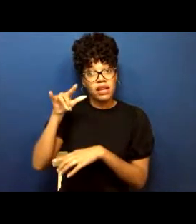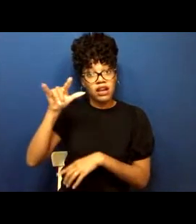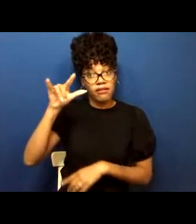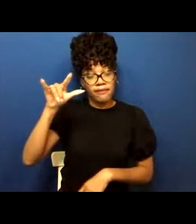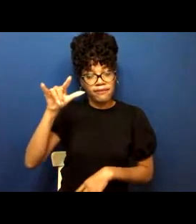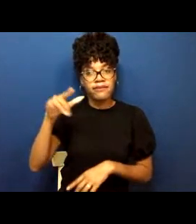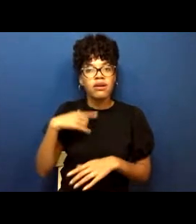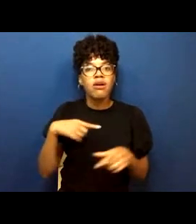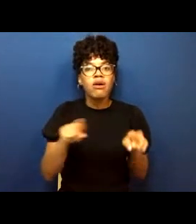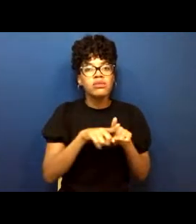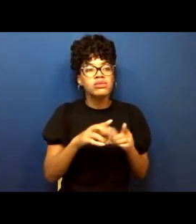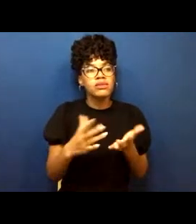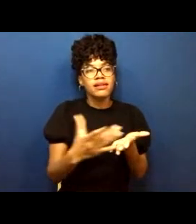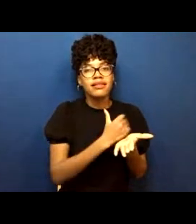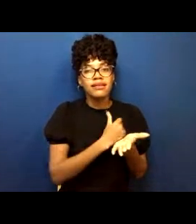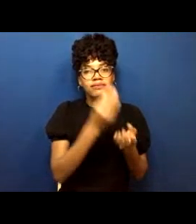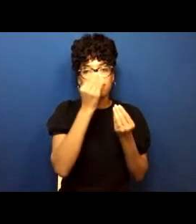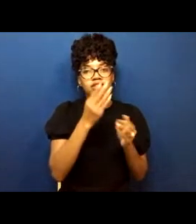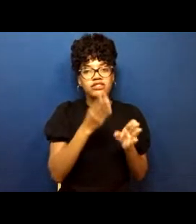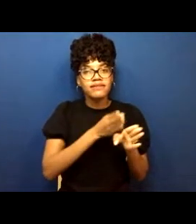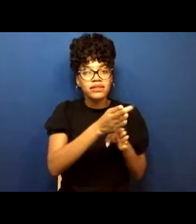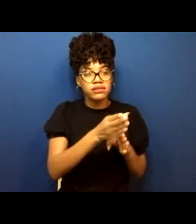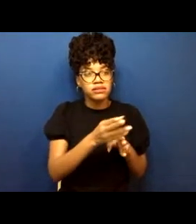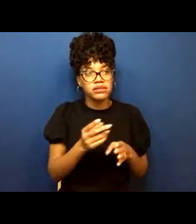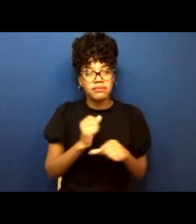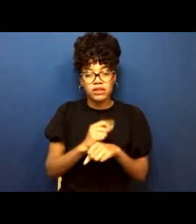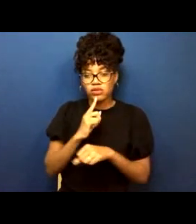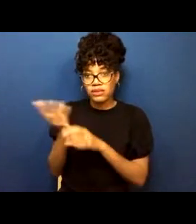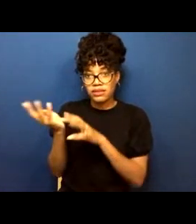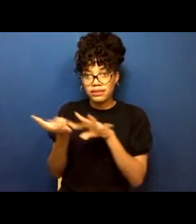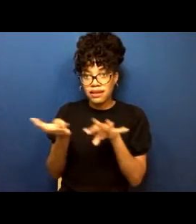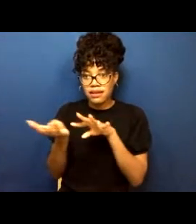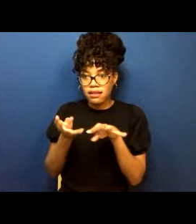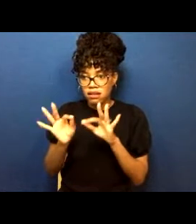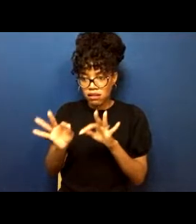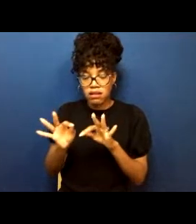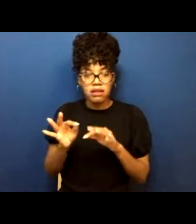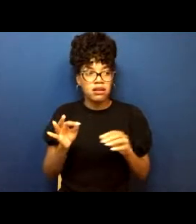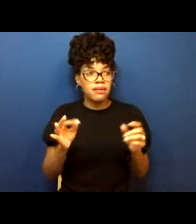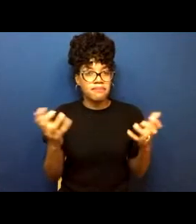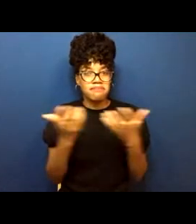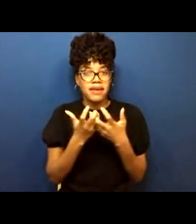to help us to validate and verify exactly what we're seeing through the aircraft imagery.